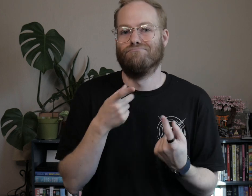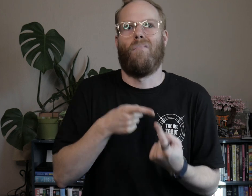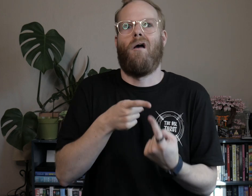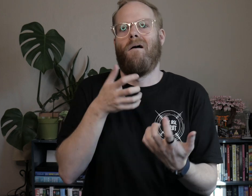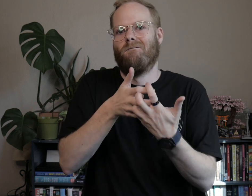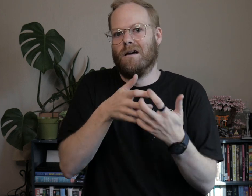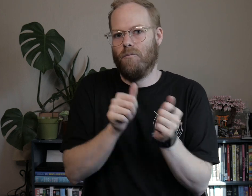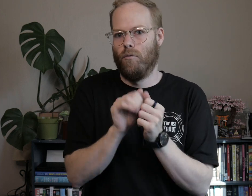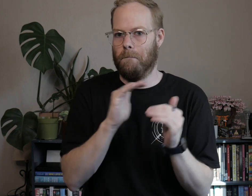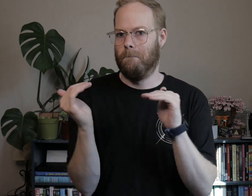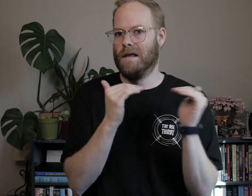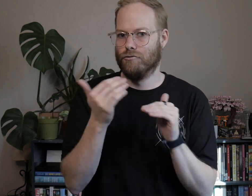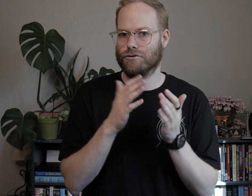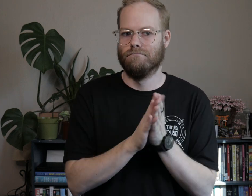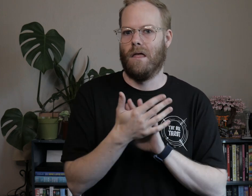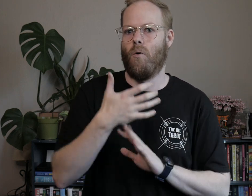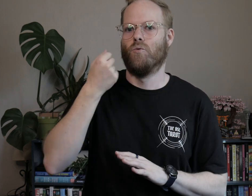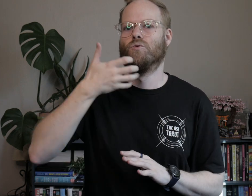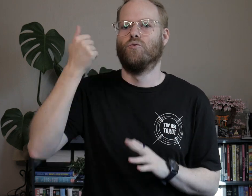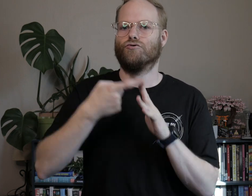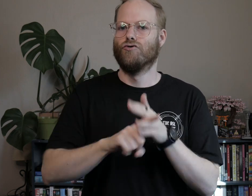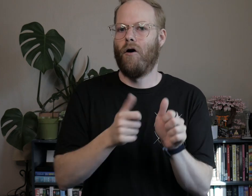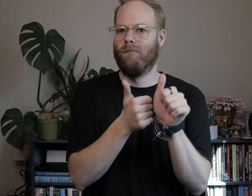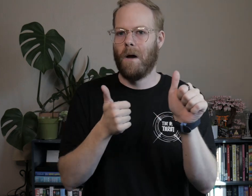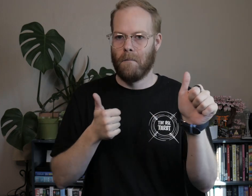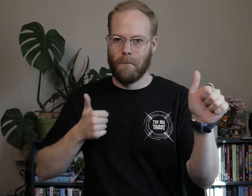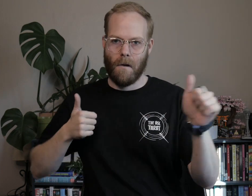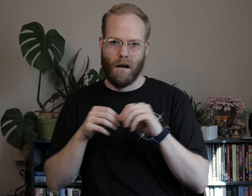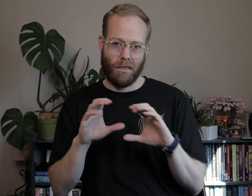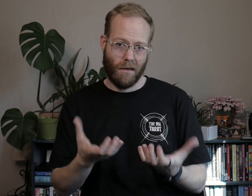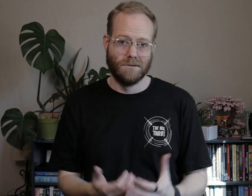struggling to fit in with her peers as she gets older and starts falling behind in class.